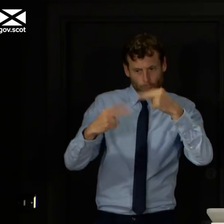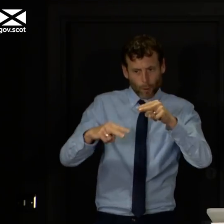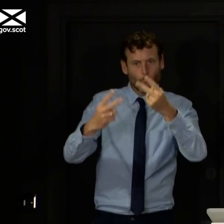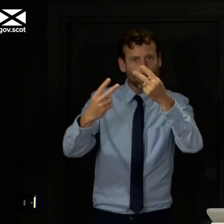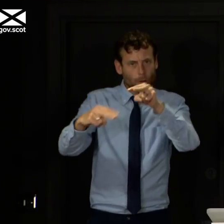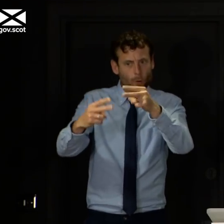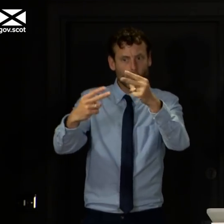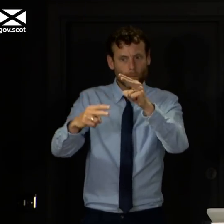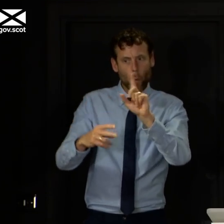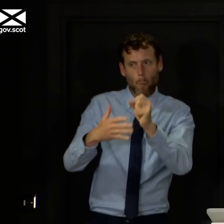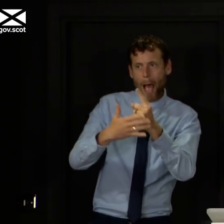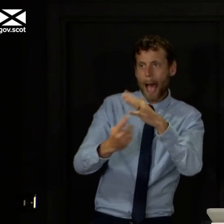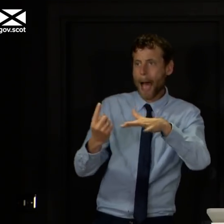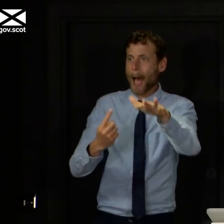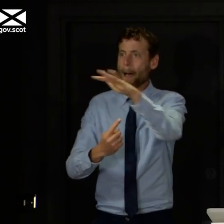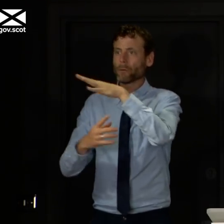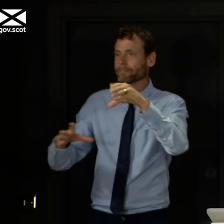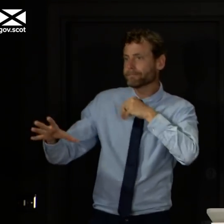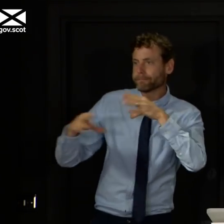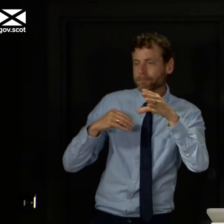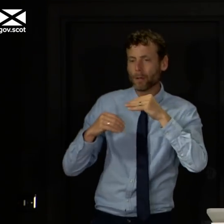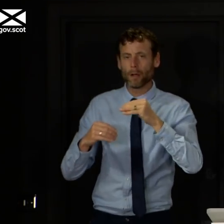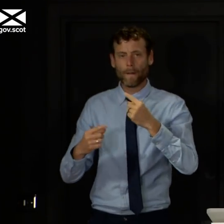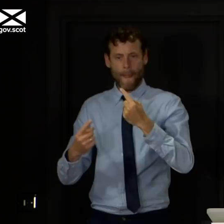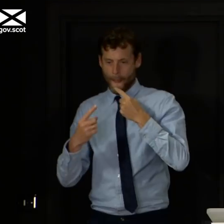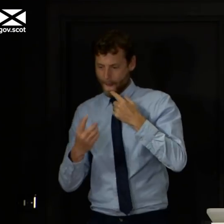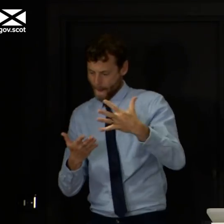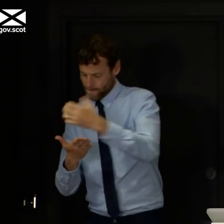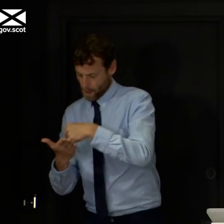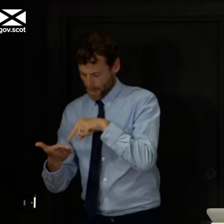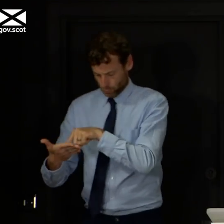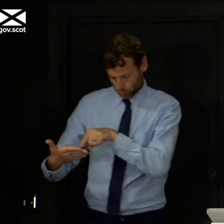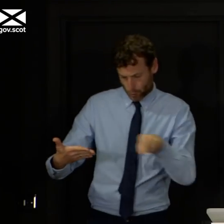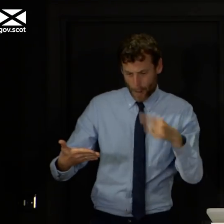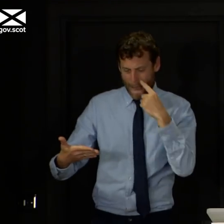make sure we are assessing all of the evidence and taking careful and well-founded decisions,